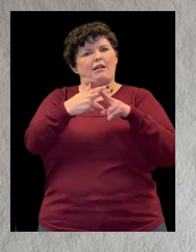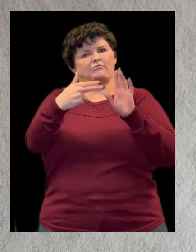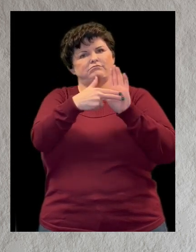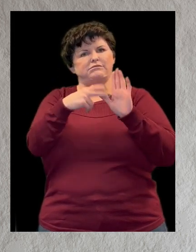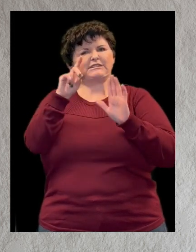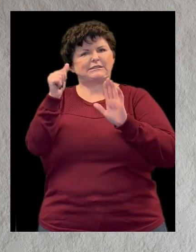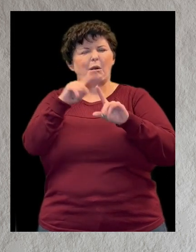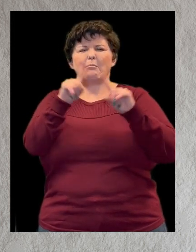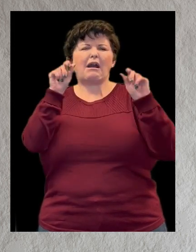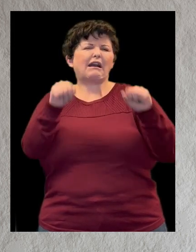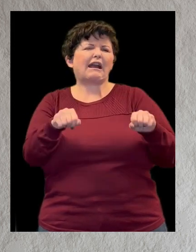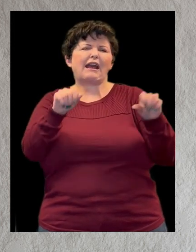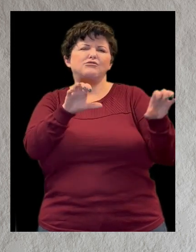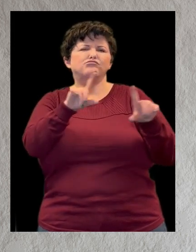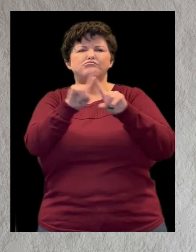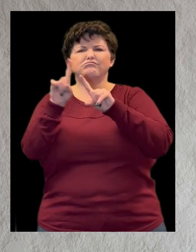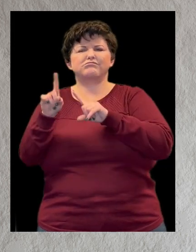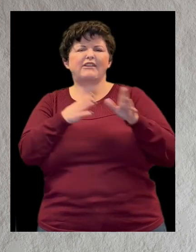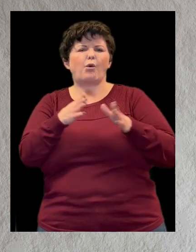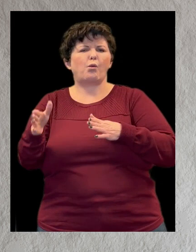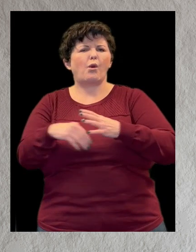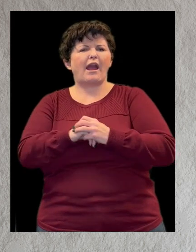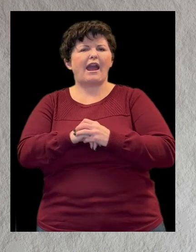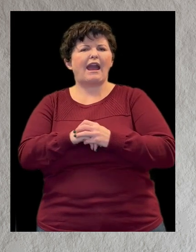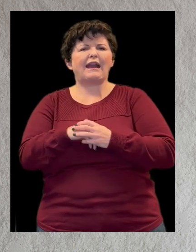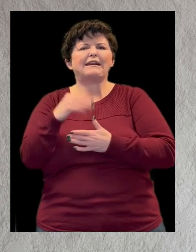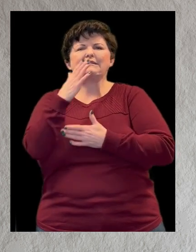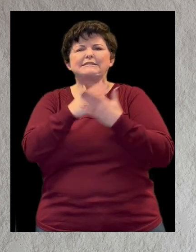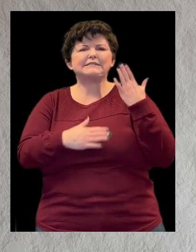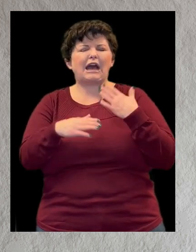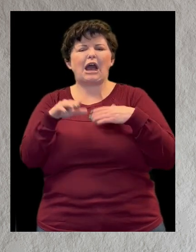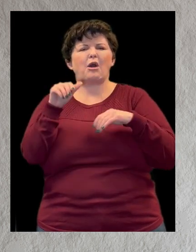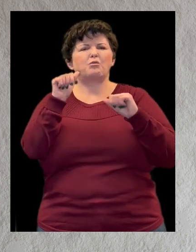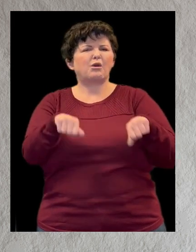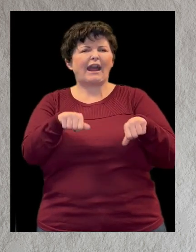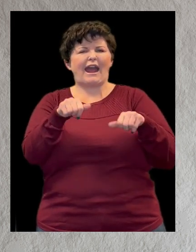And it's also okay to skip steps and just do the steps that are needed.